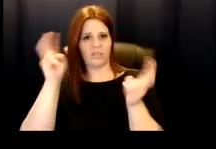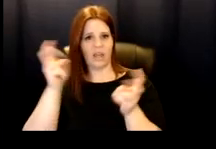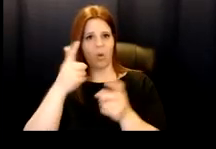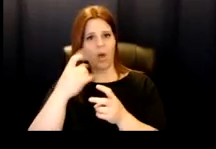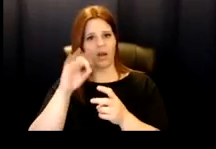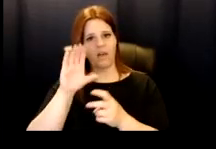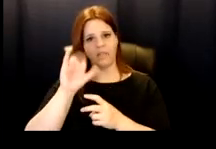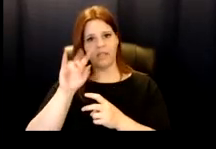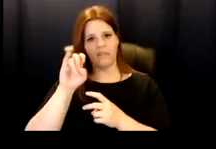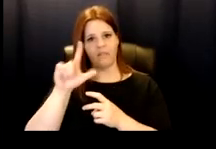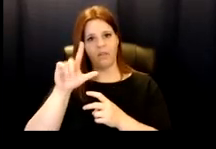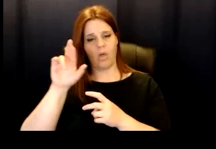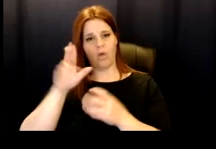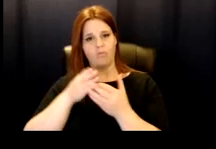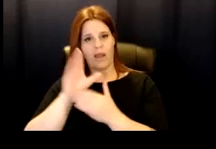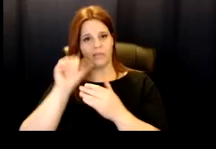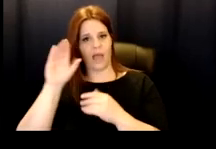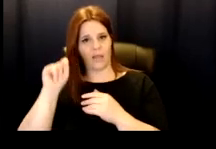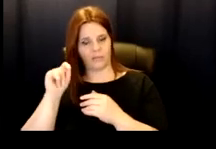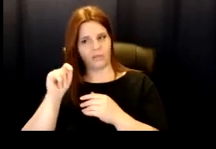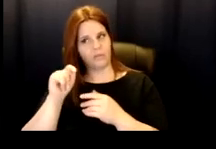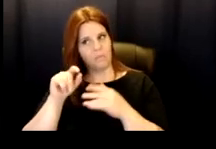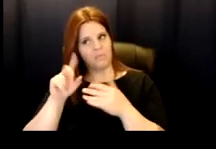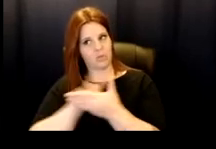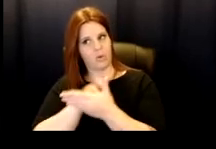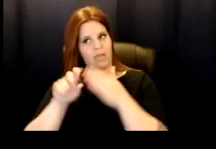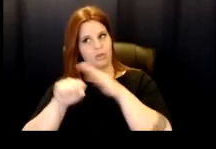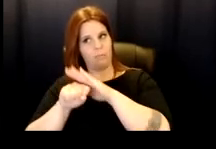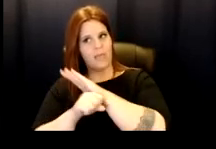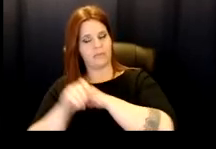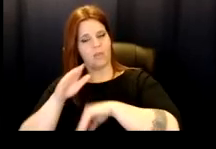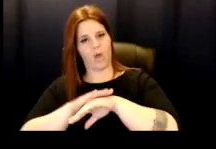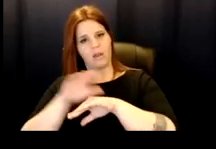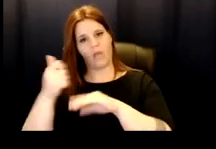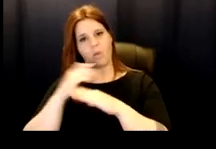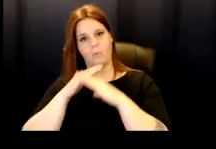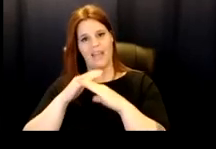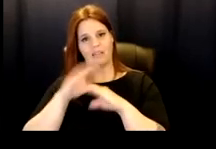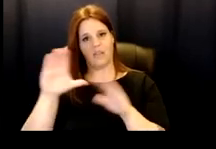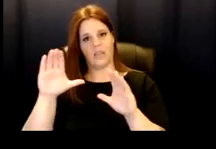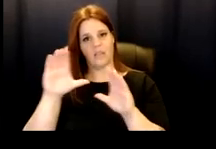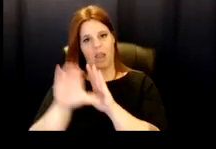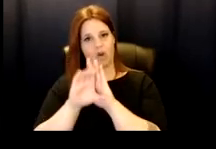discrimination on the basis of other protected characteristics. In fact, an employer who